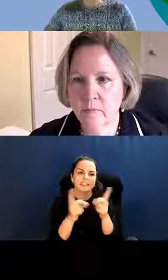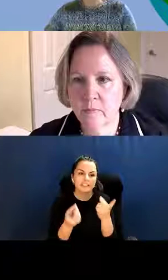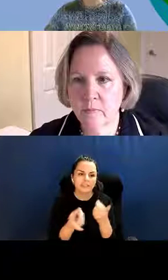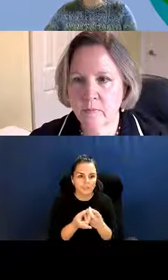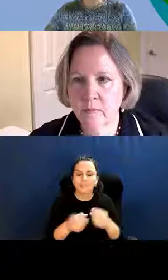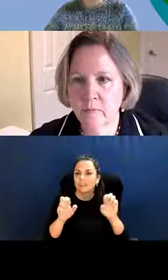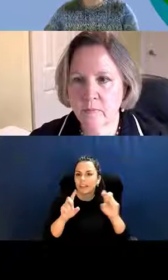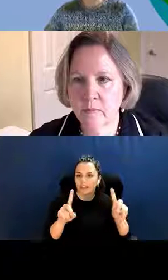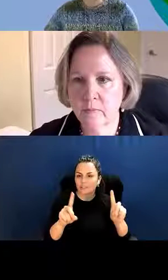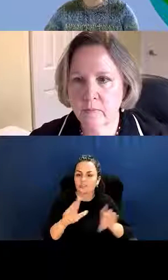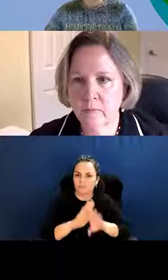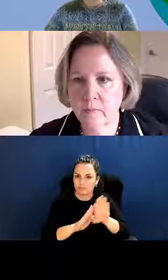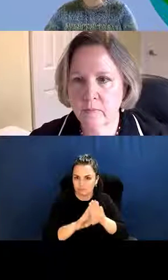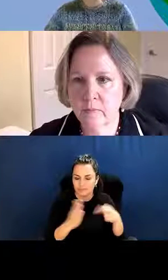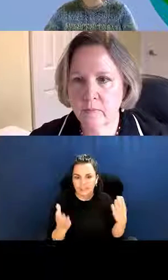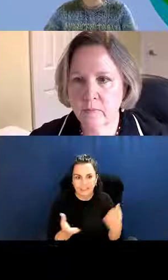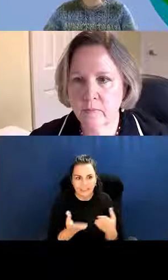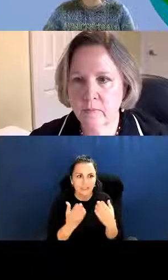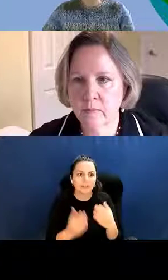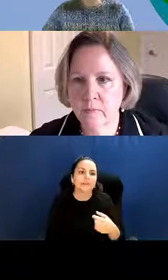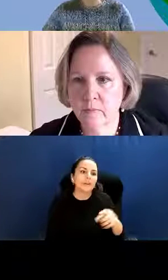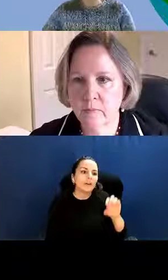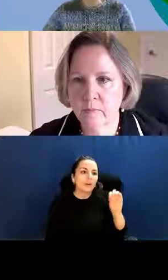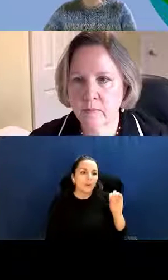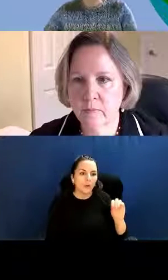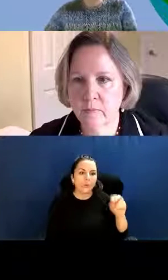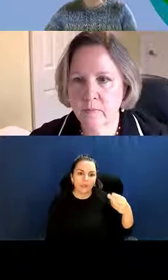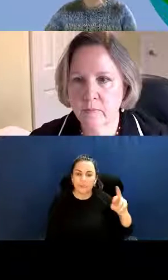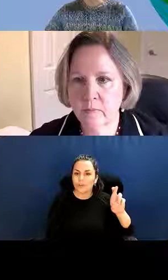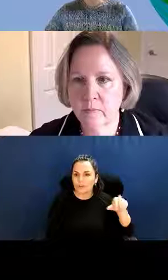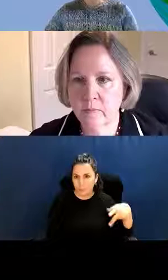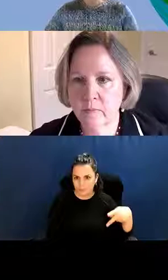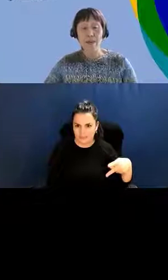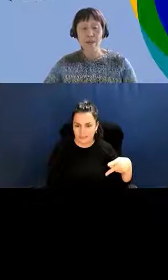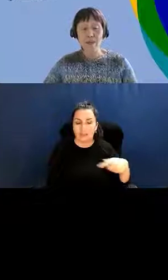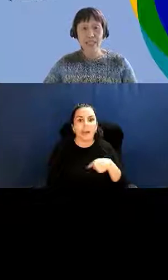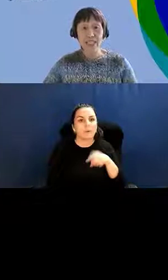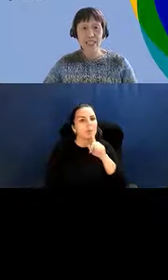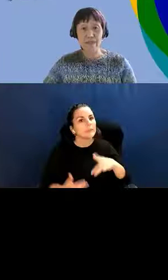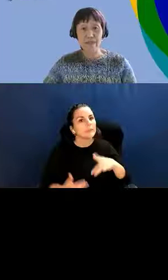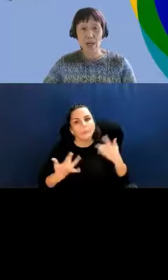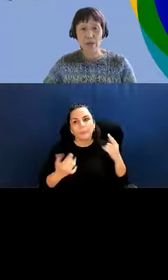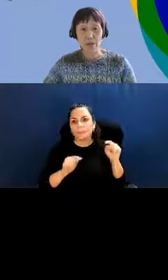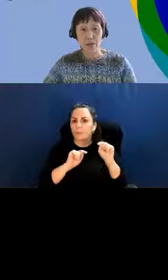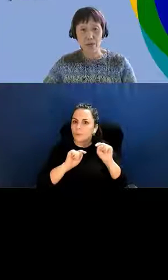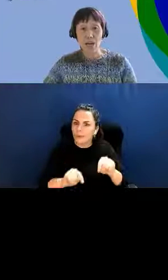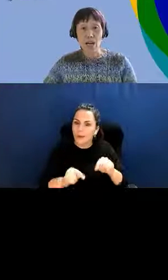for Human Research Protections. I'm delighted to be here, to be talking to you about some of the basics of the common rule.